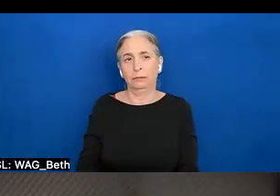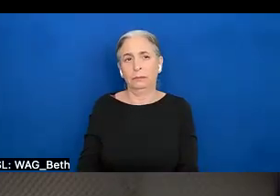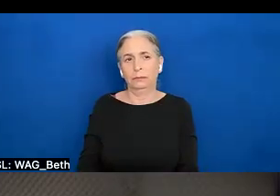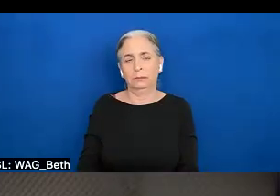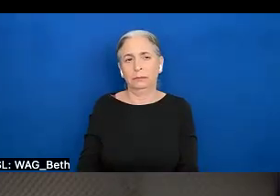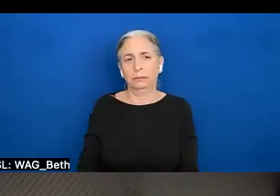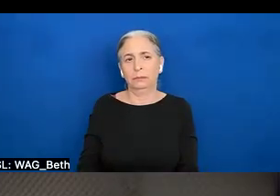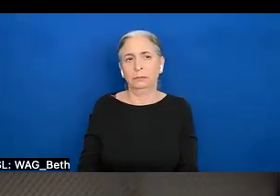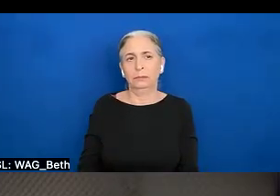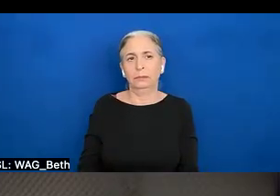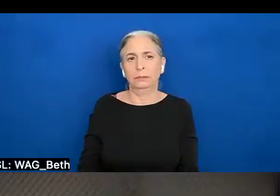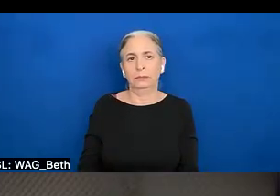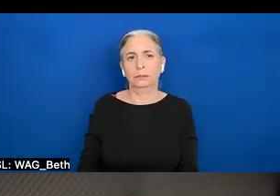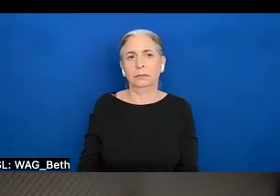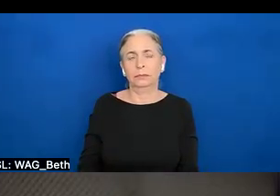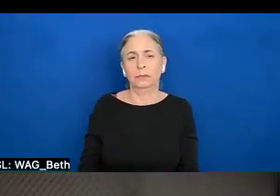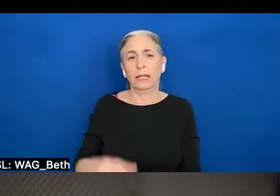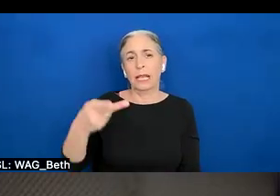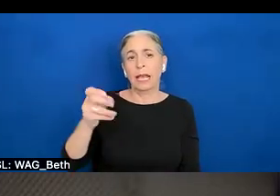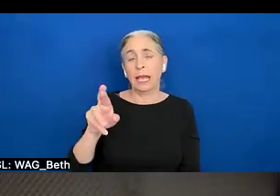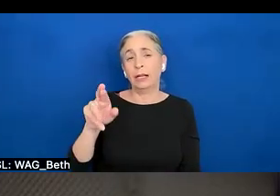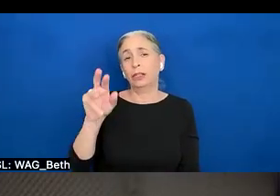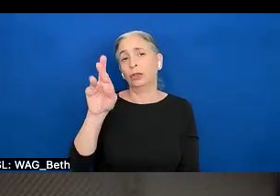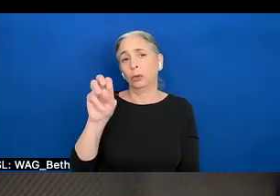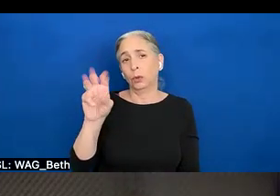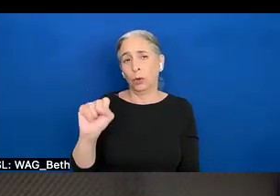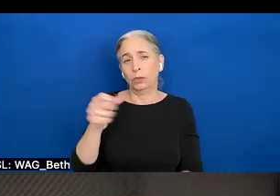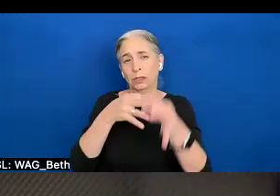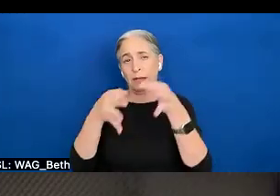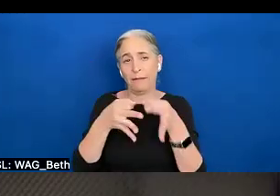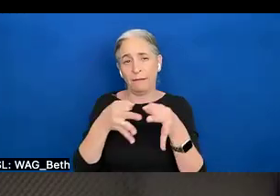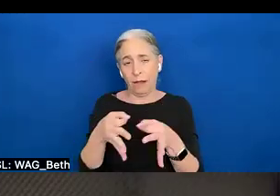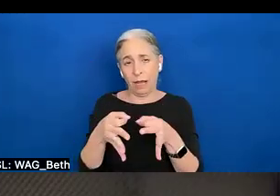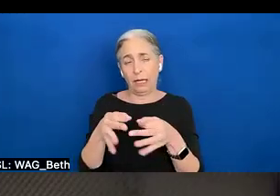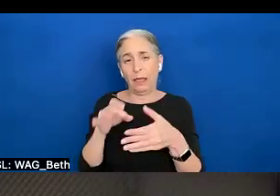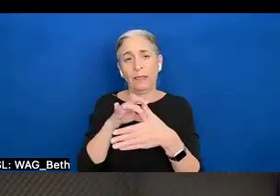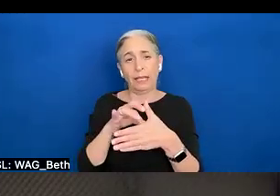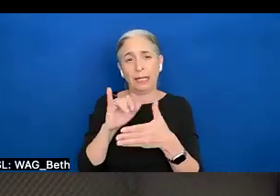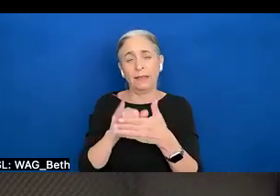Header rows are rows that define the content that will